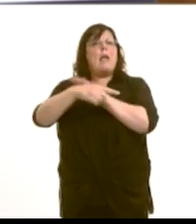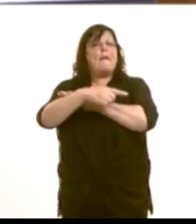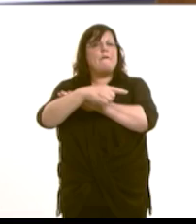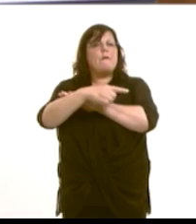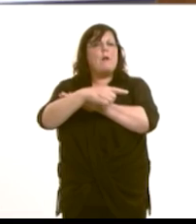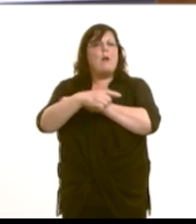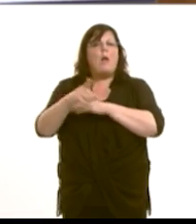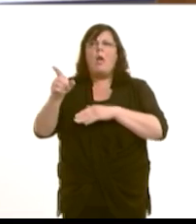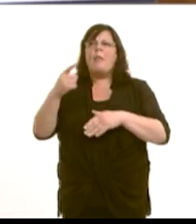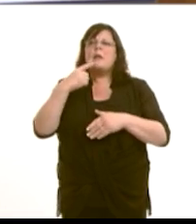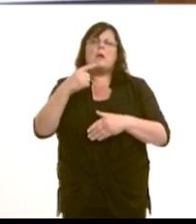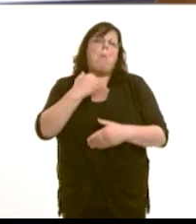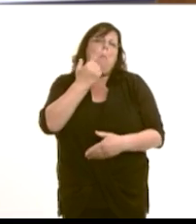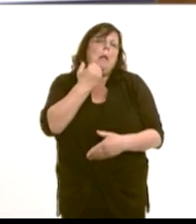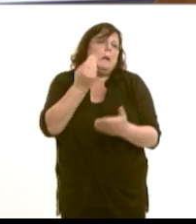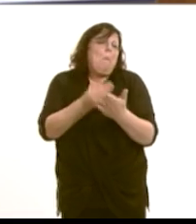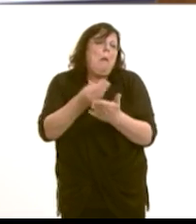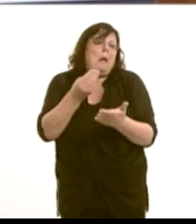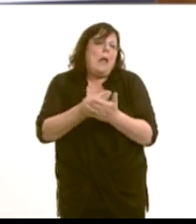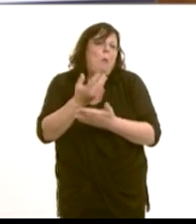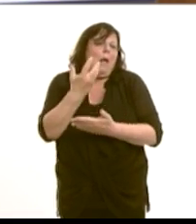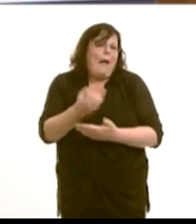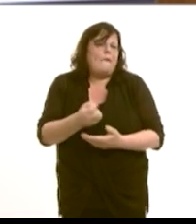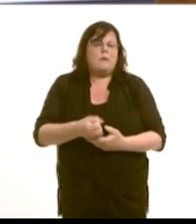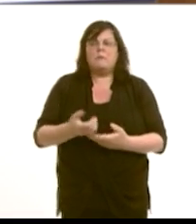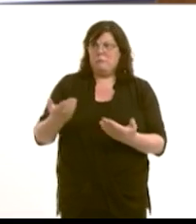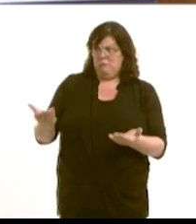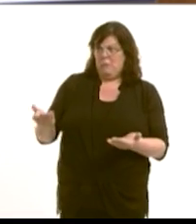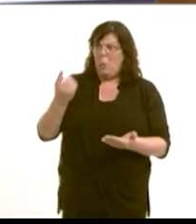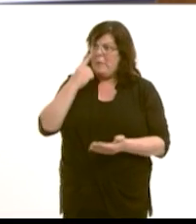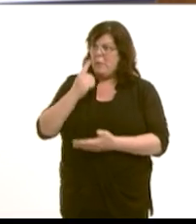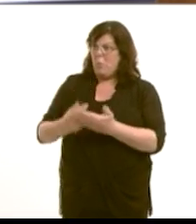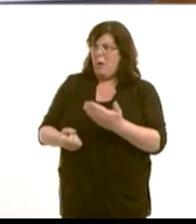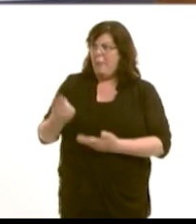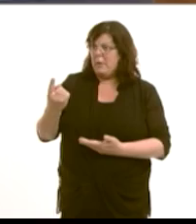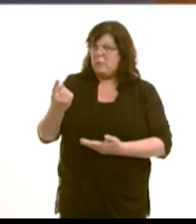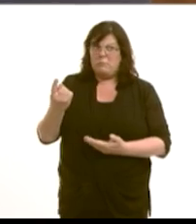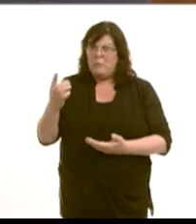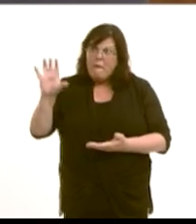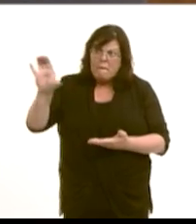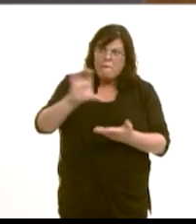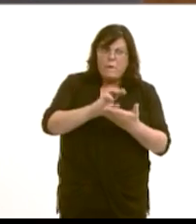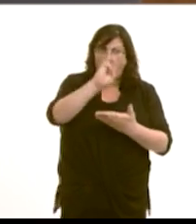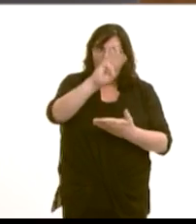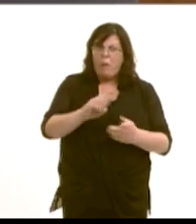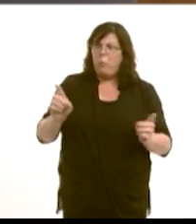that there would be tons of money available. Well, letís see where that money is for Wales, and ensure that the people of Wales can decide